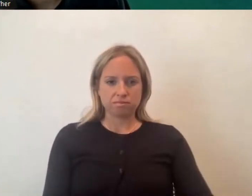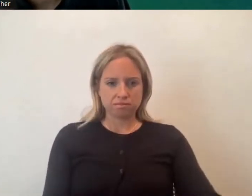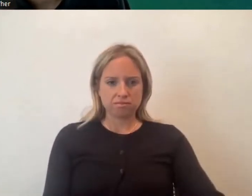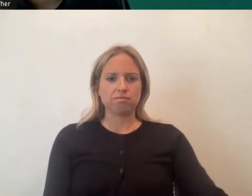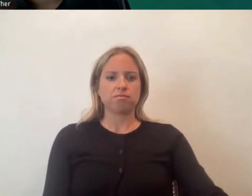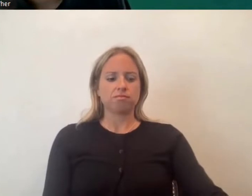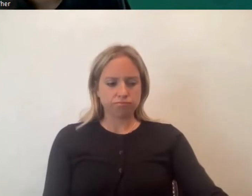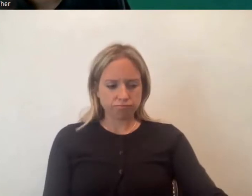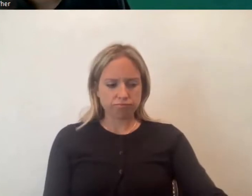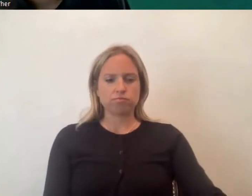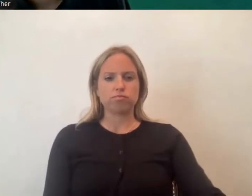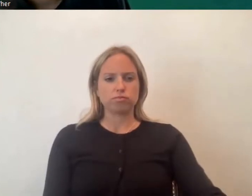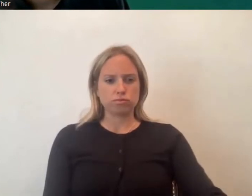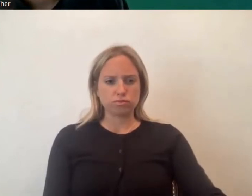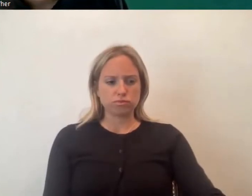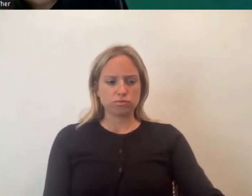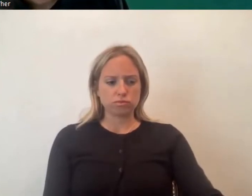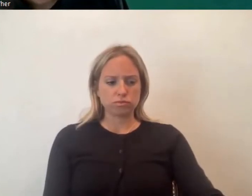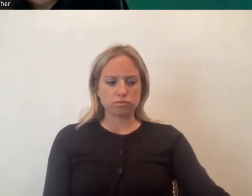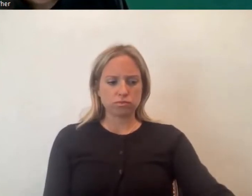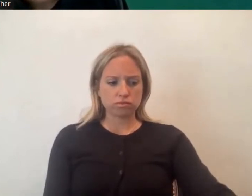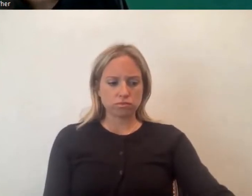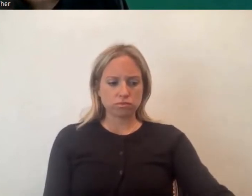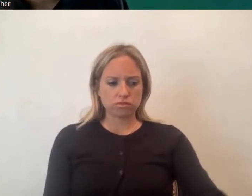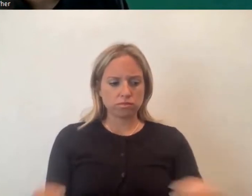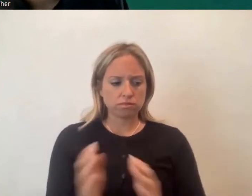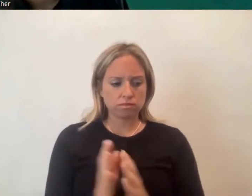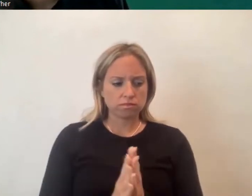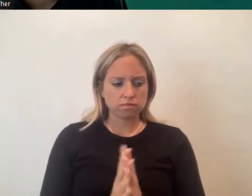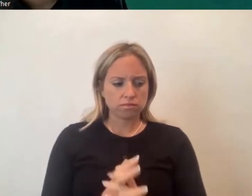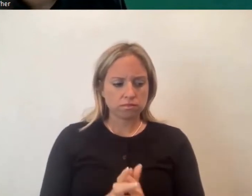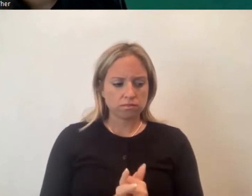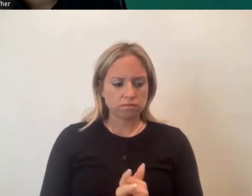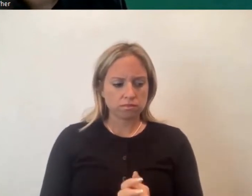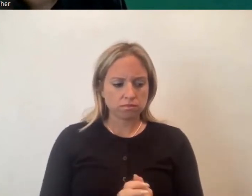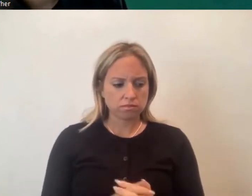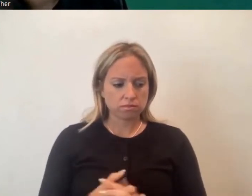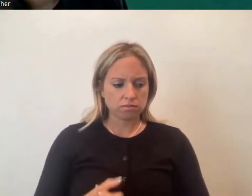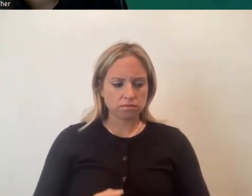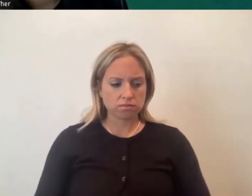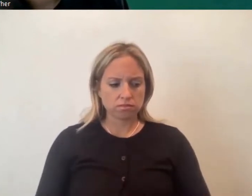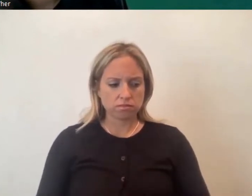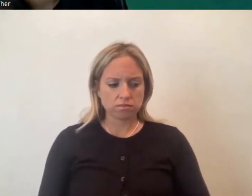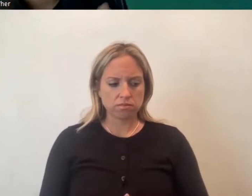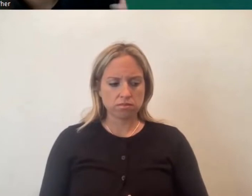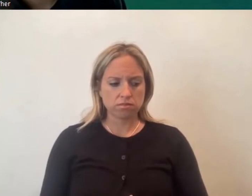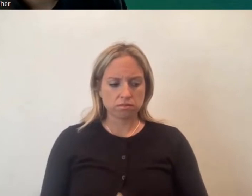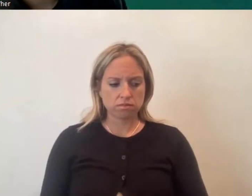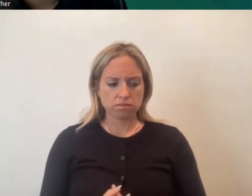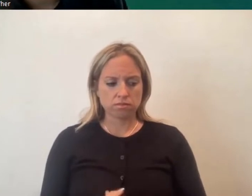So I think you touched on this a little earlier when you were talking about work quarters